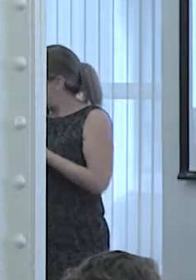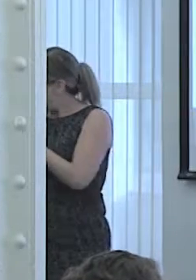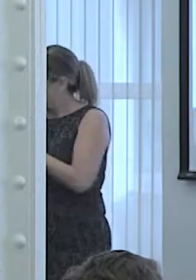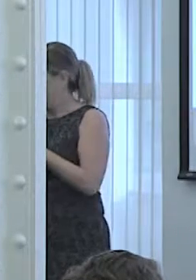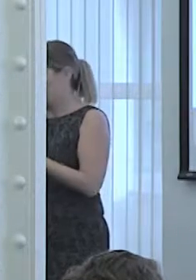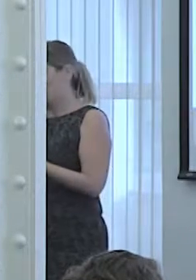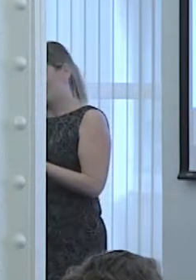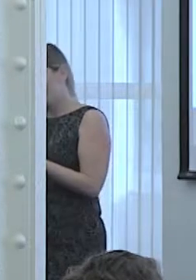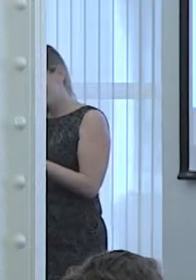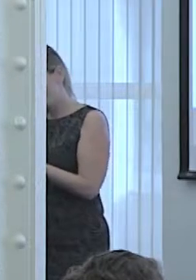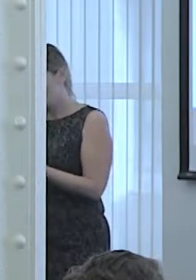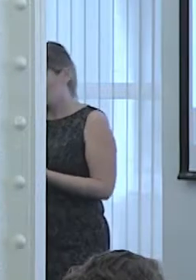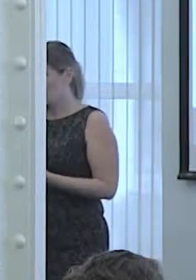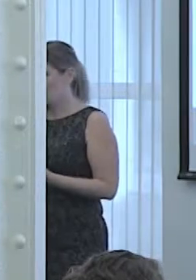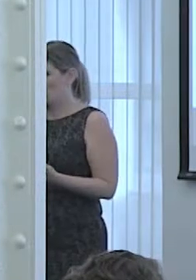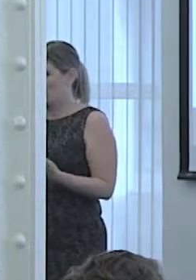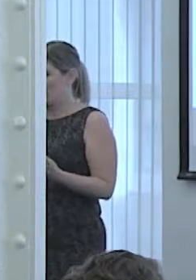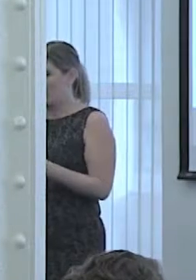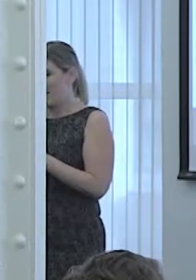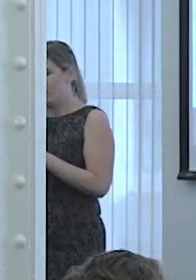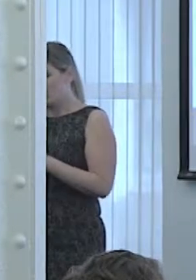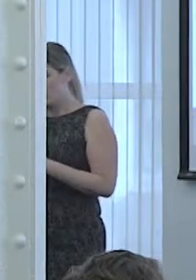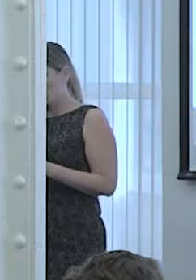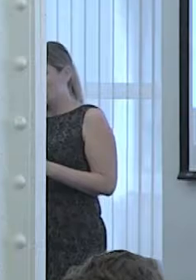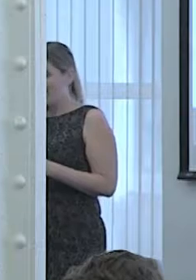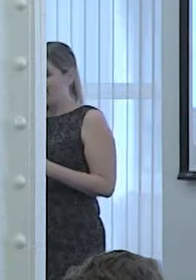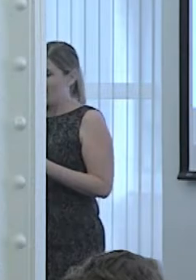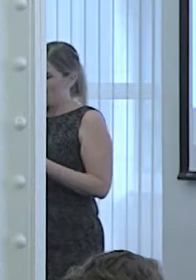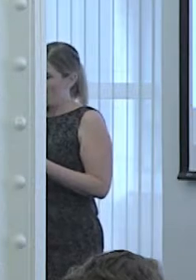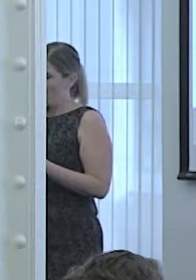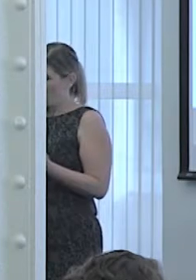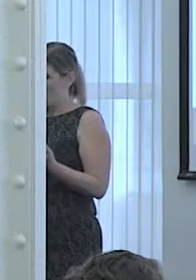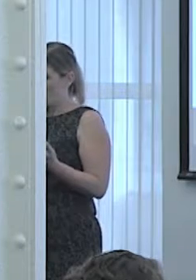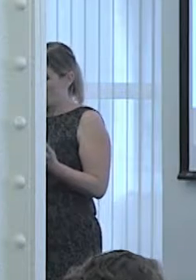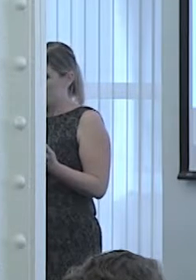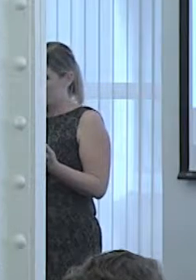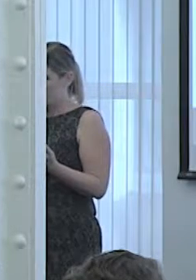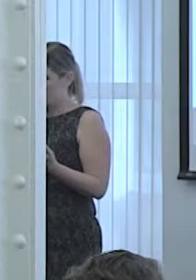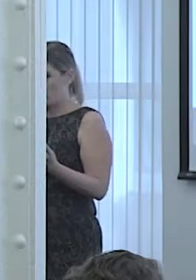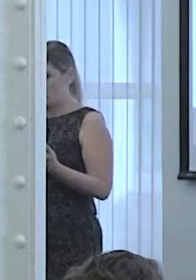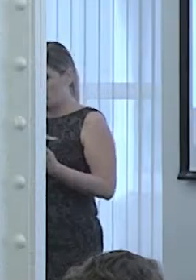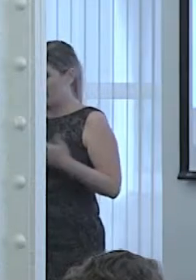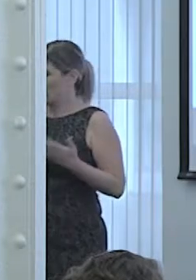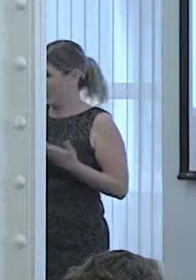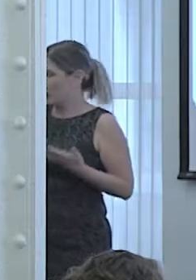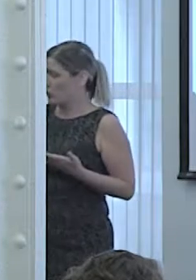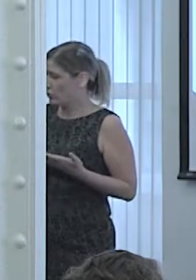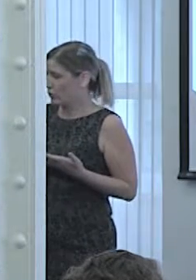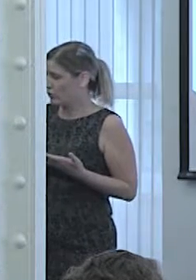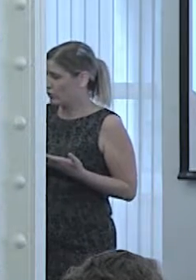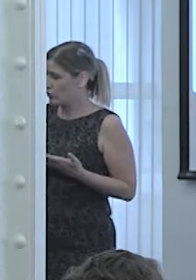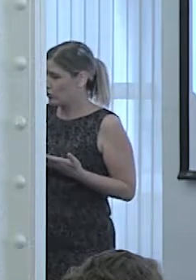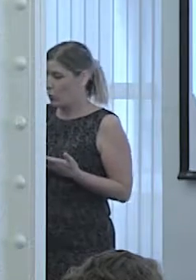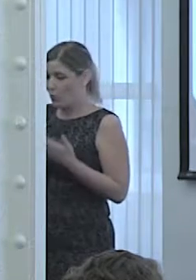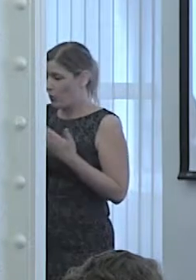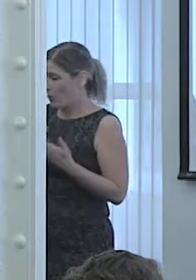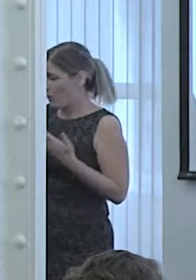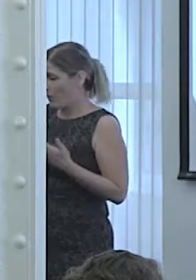and make sure that they know that we're here whether or not we can use a chair,